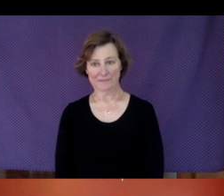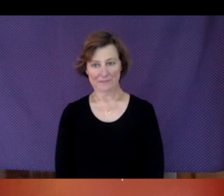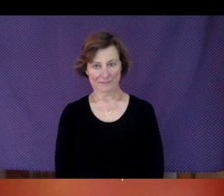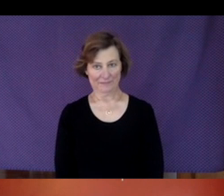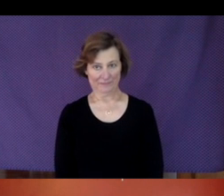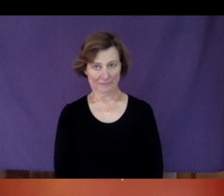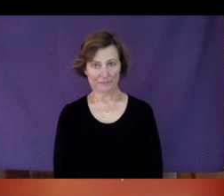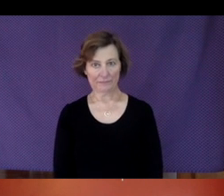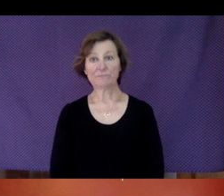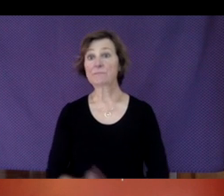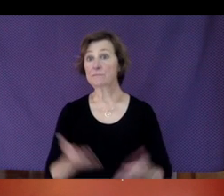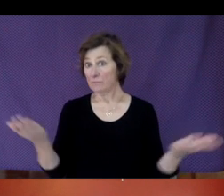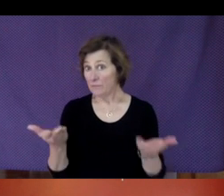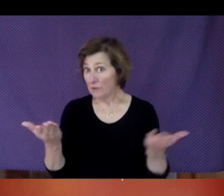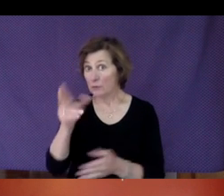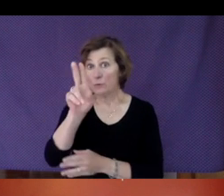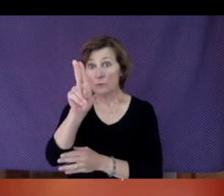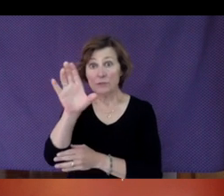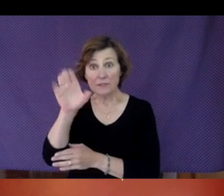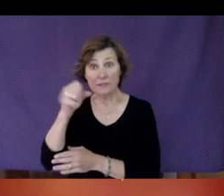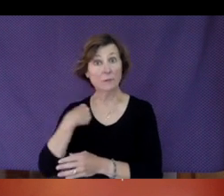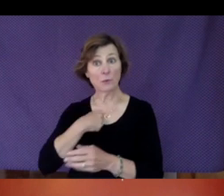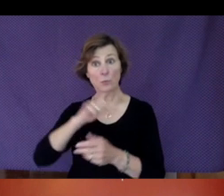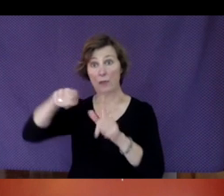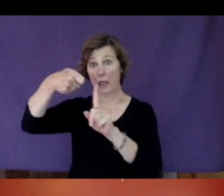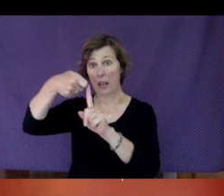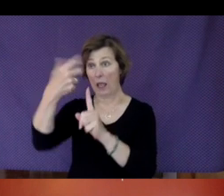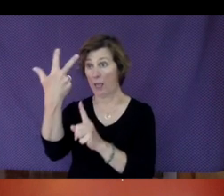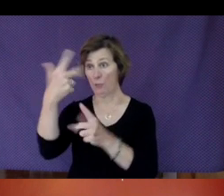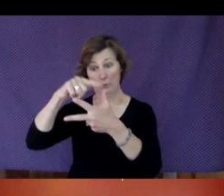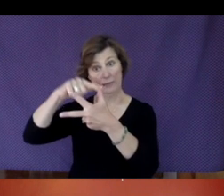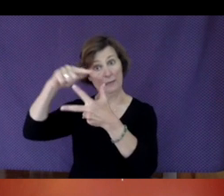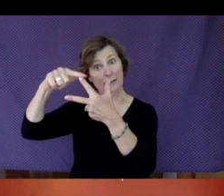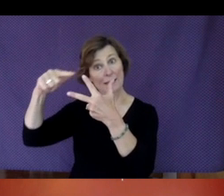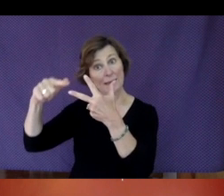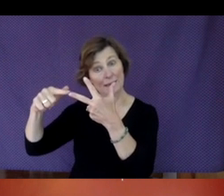At UUCS we light three chalices or in the case of today